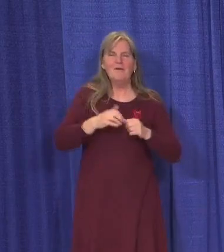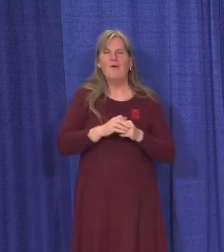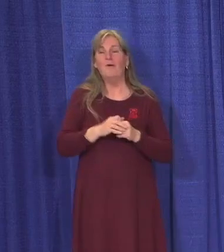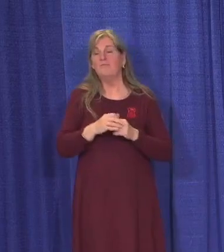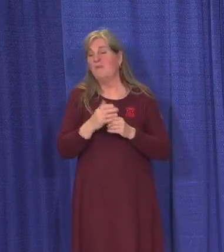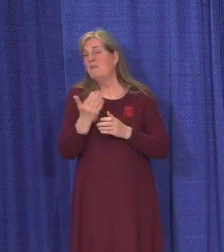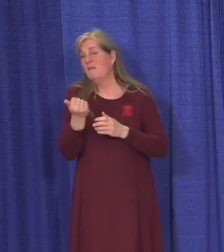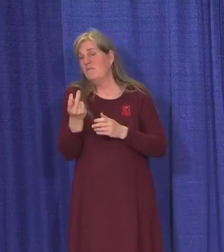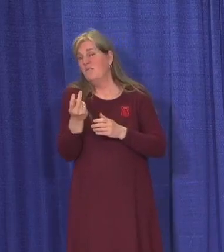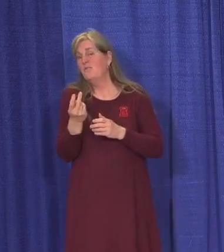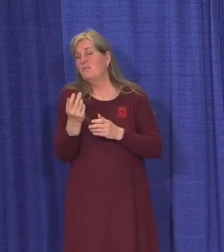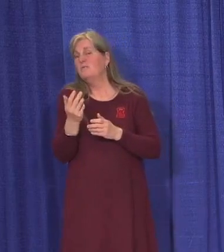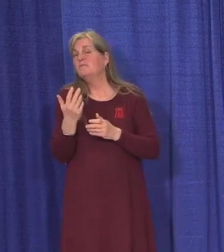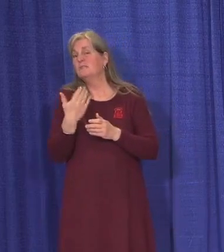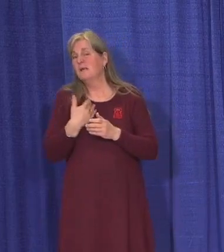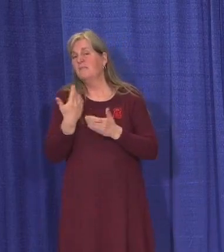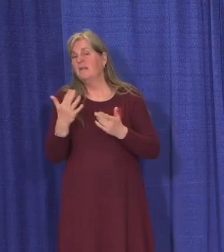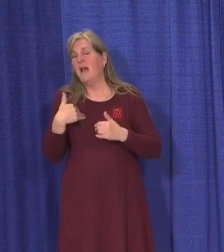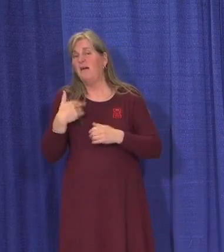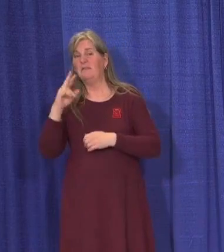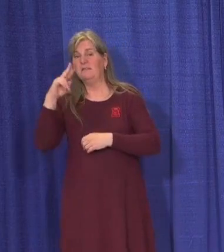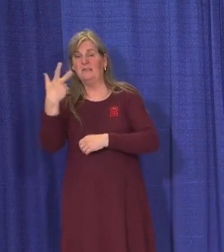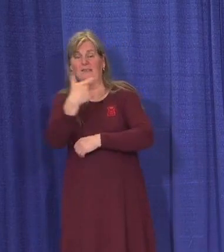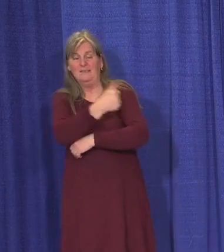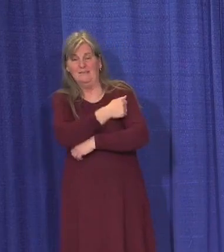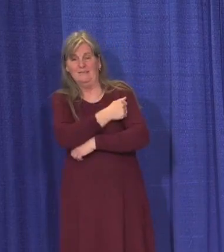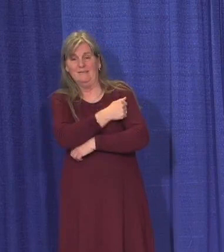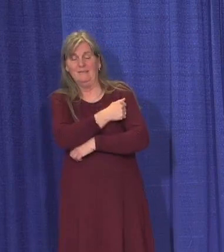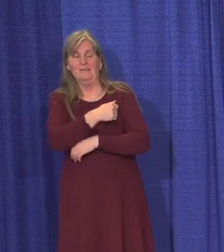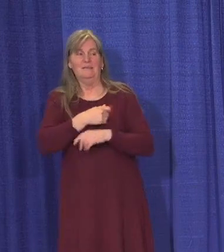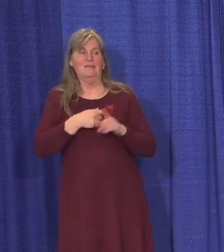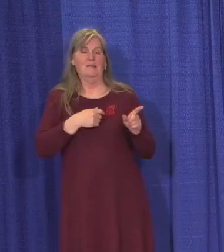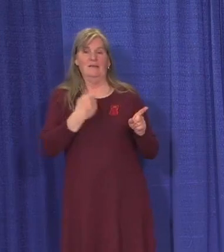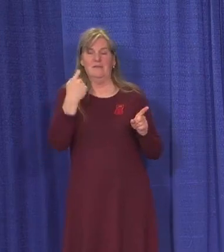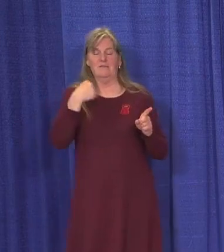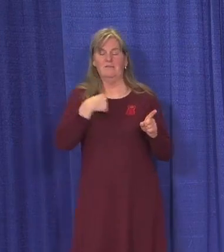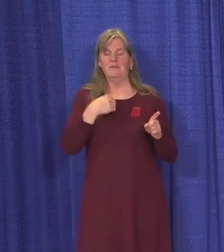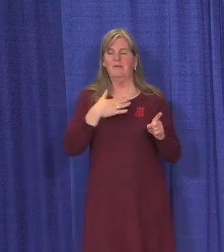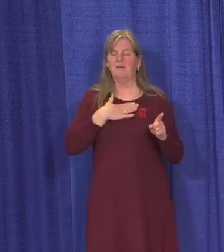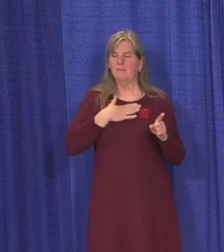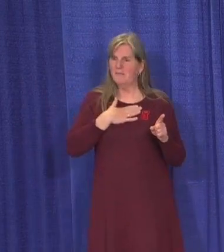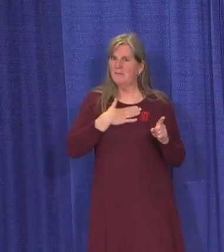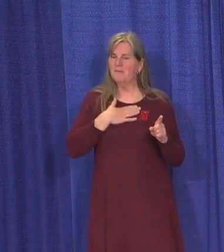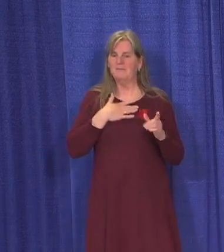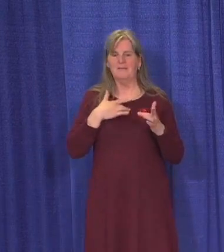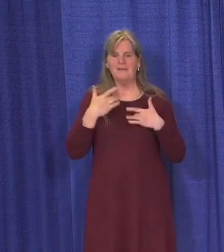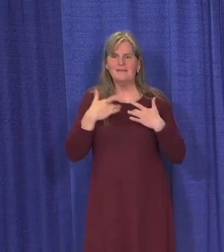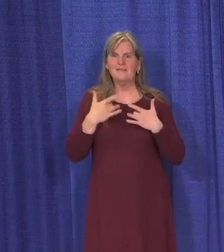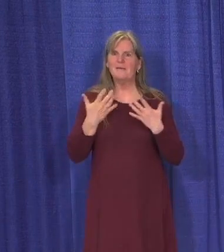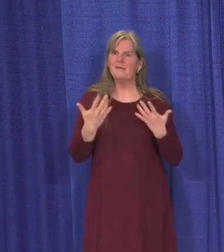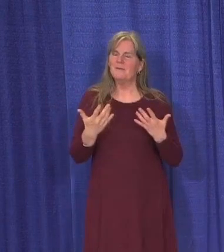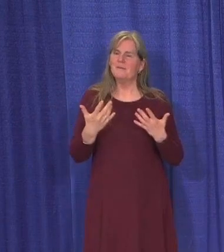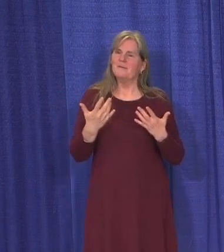soon catch up to Yukon. I'm sure some of you have begun to hear stories from family